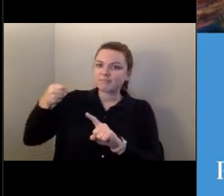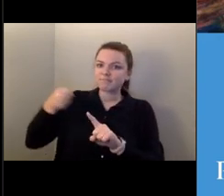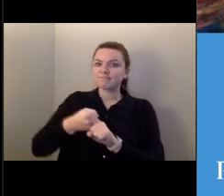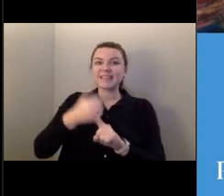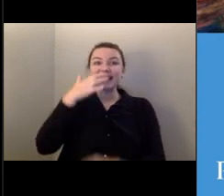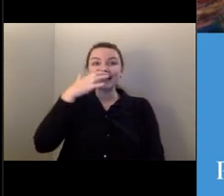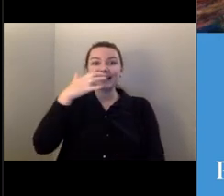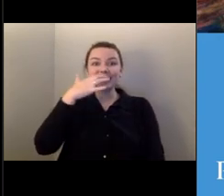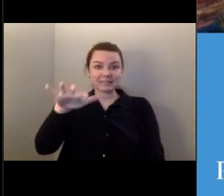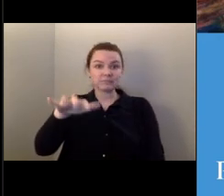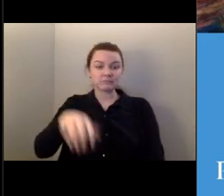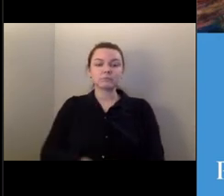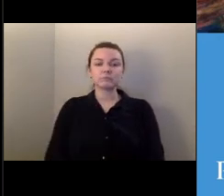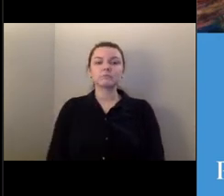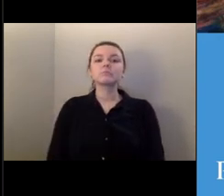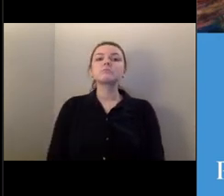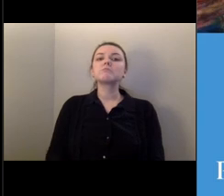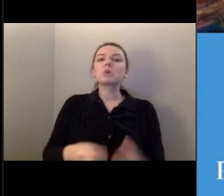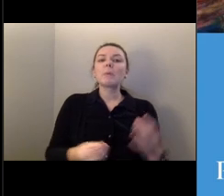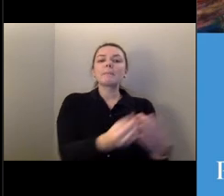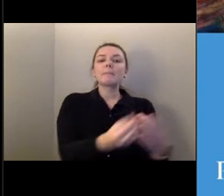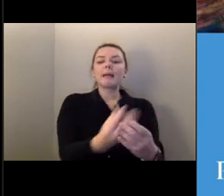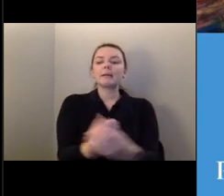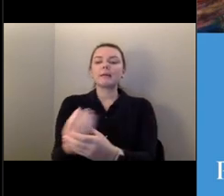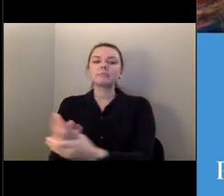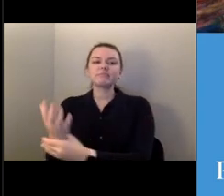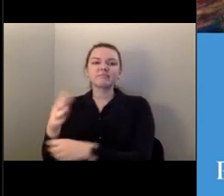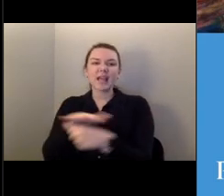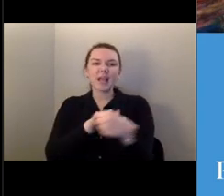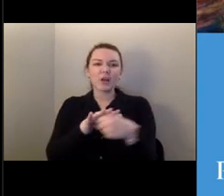where there has been coral bleaching and coral death.